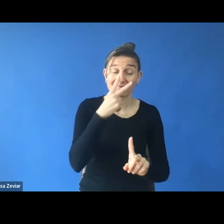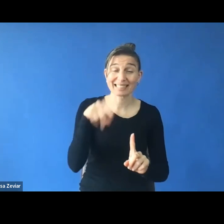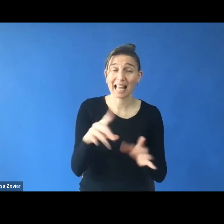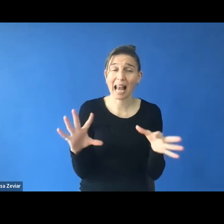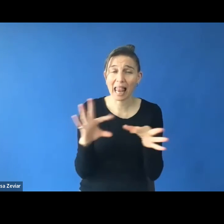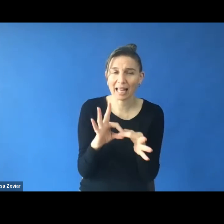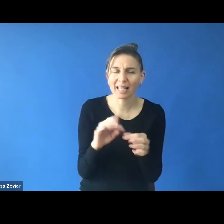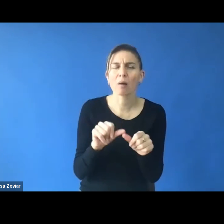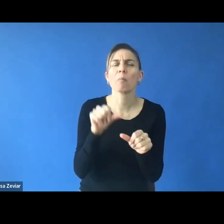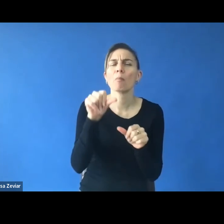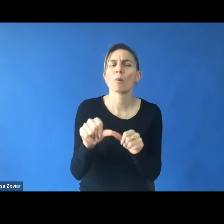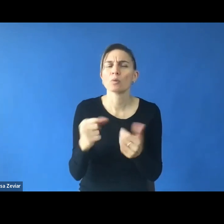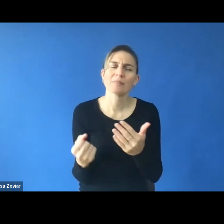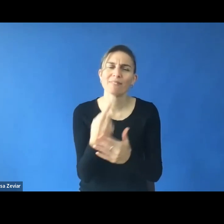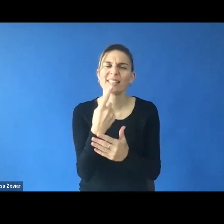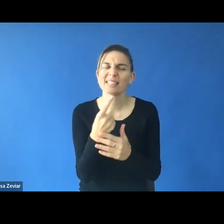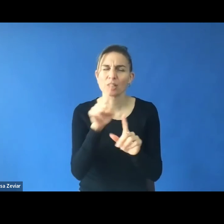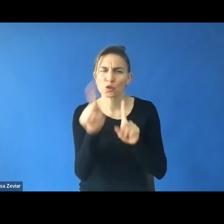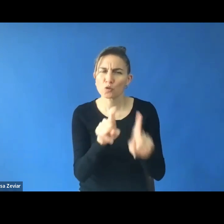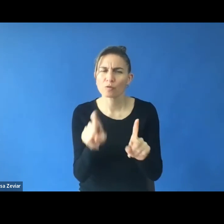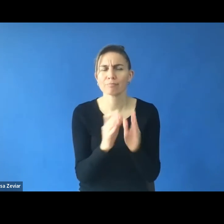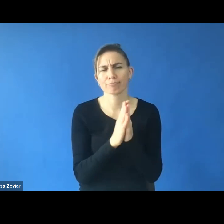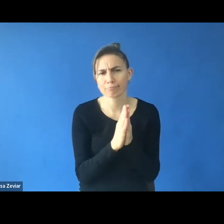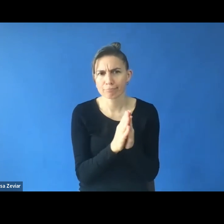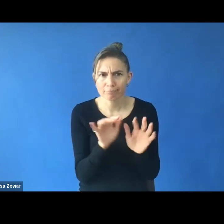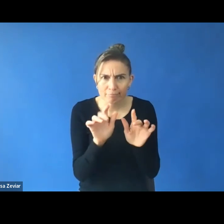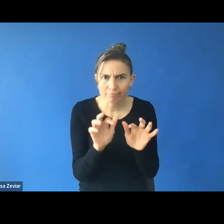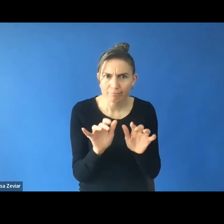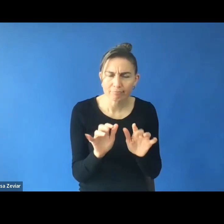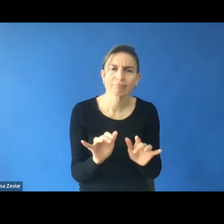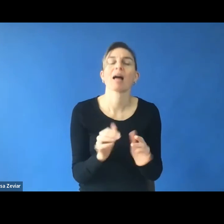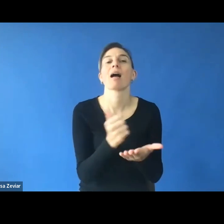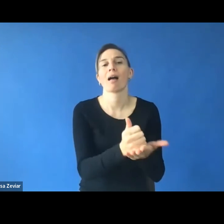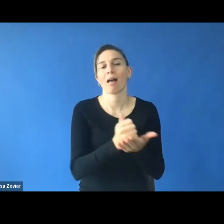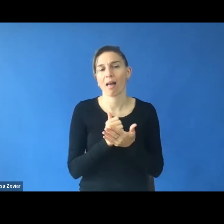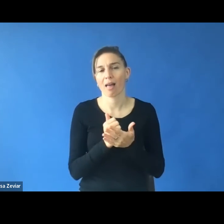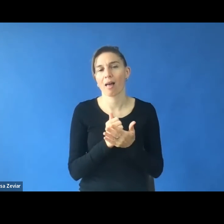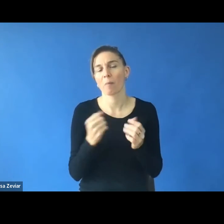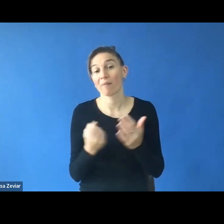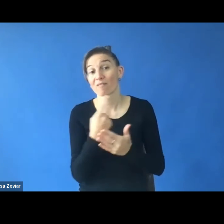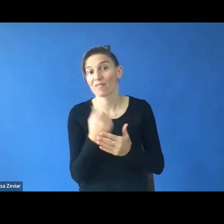We'd appreciate if you can complete this. It helps us to improve for the future.